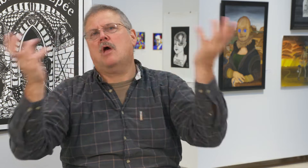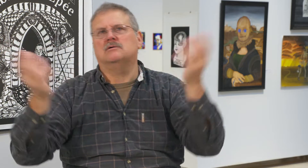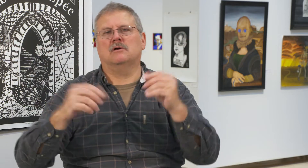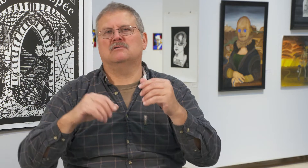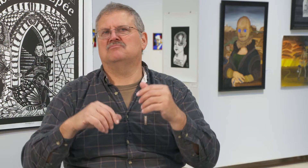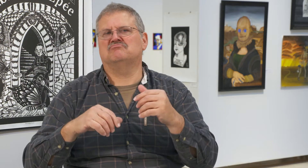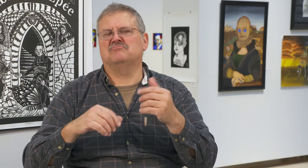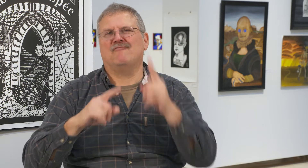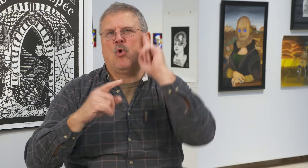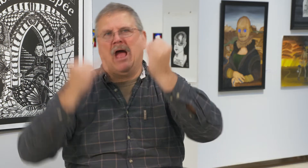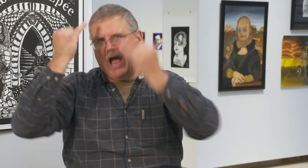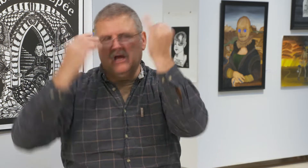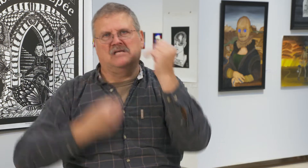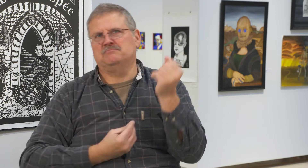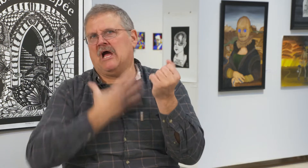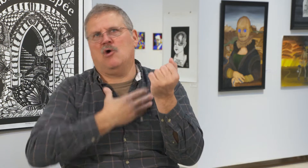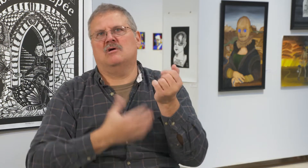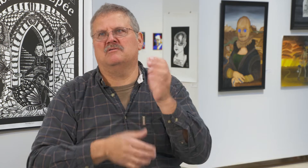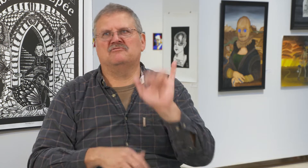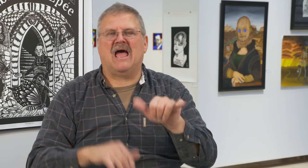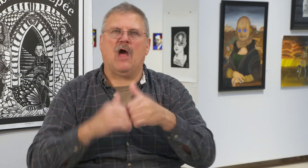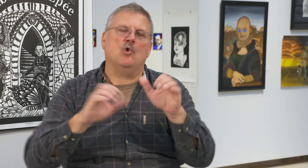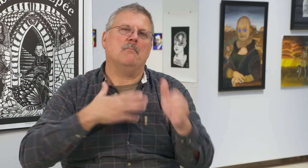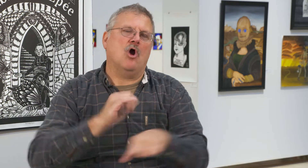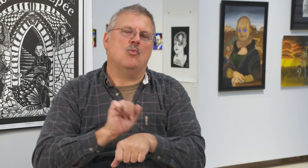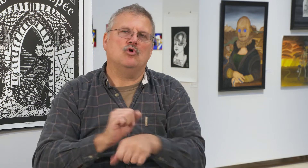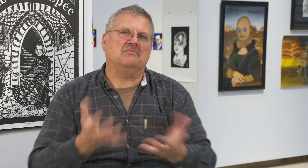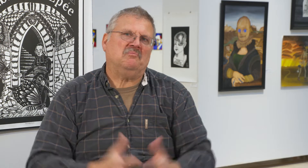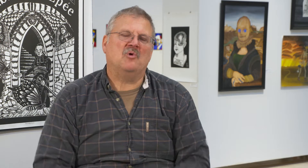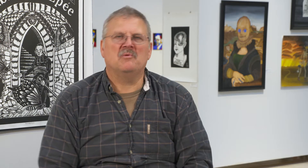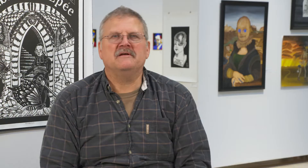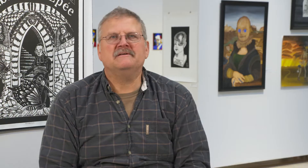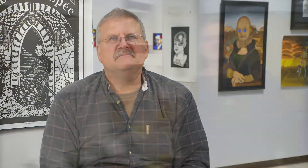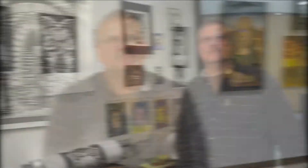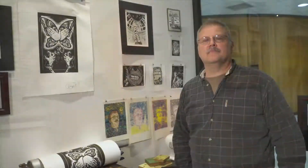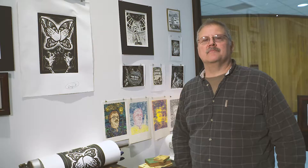I look online for ideas and inspiration. That's how I do my work.